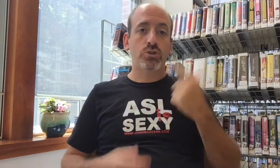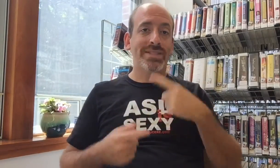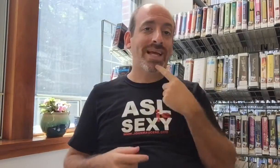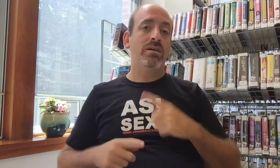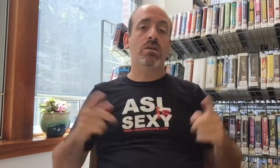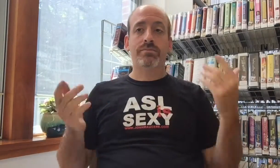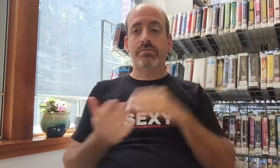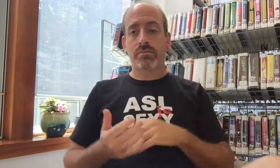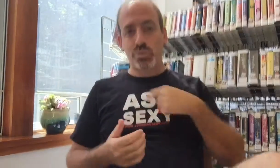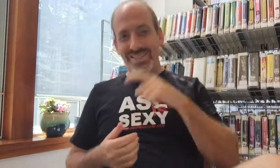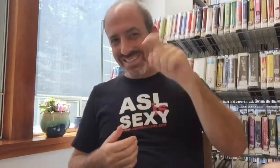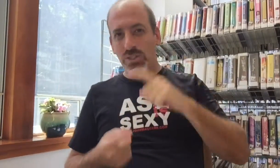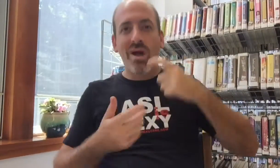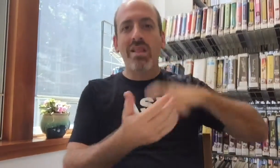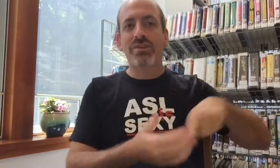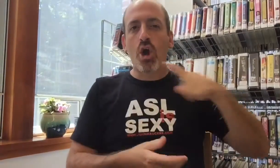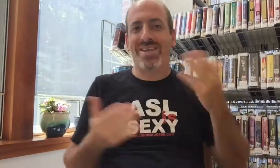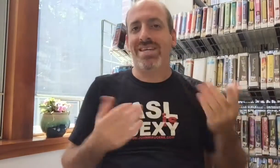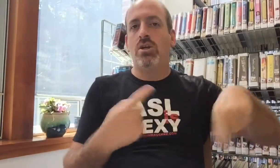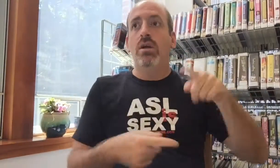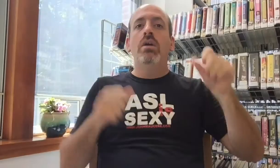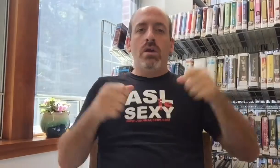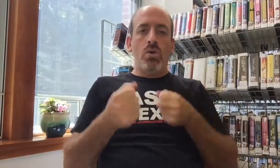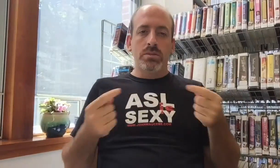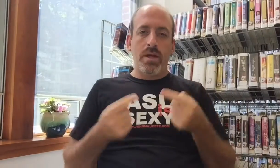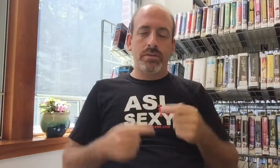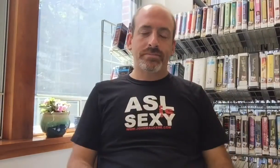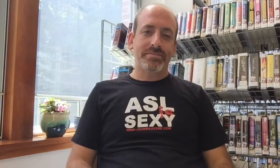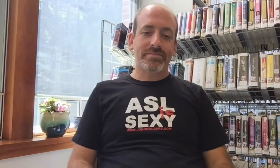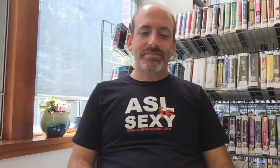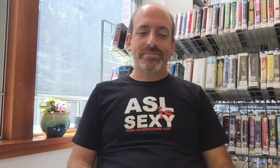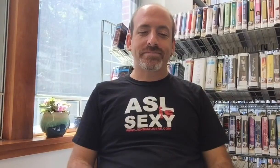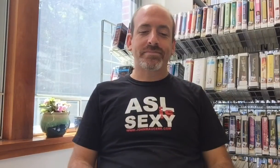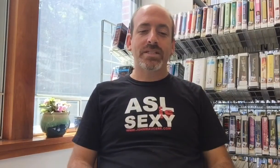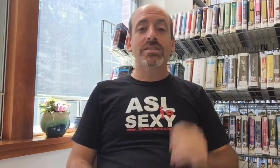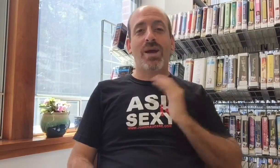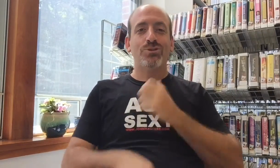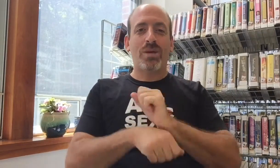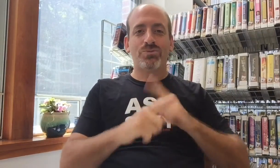We need to acknowledge them, they are here around us causing pains. It's our accountability to put them in their place.